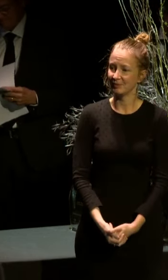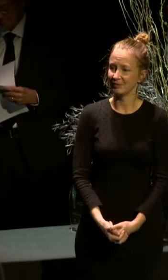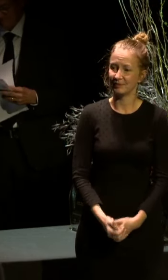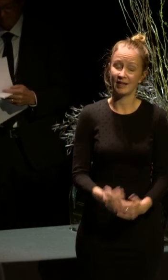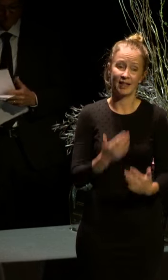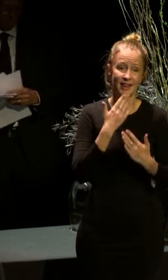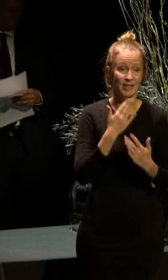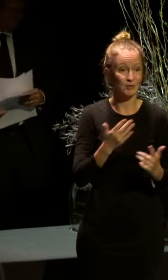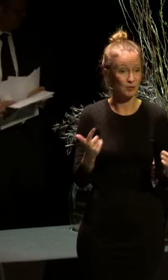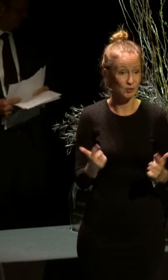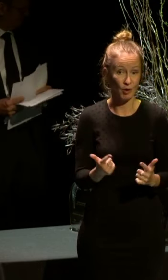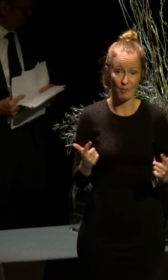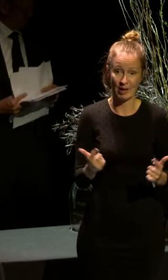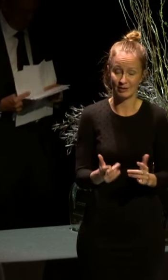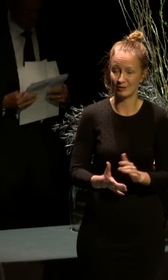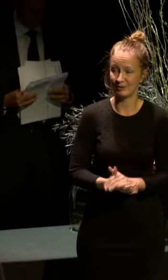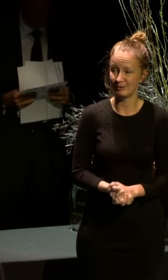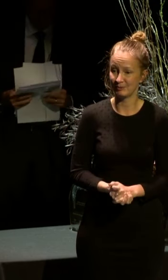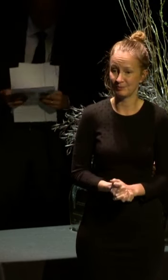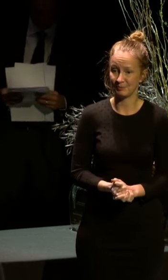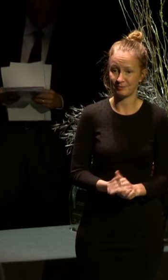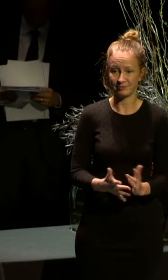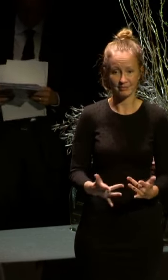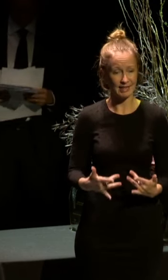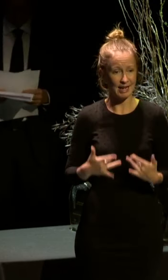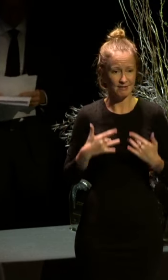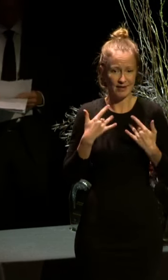I feel like I'm in a bunch of incredible alpha artists here